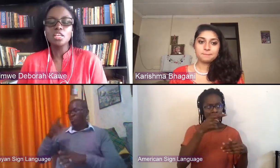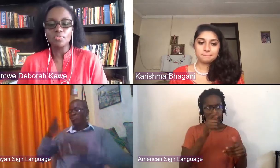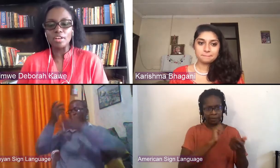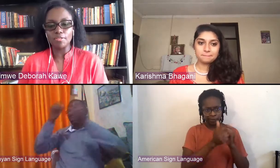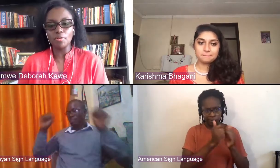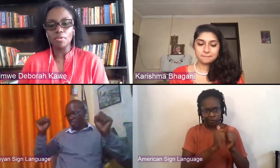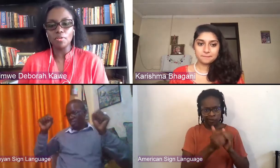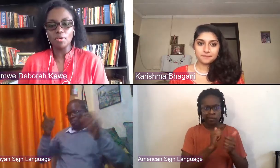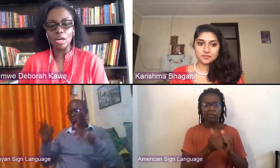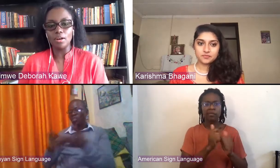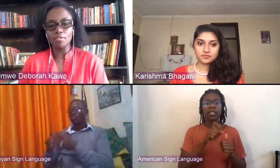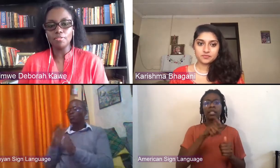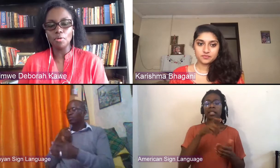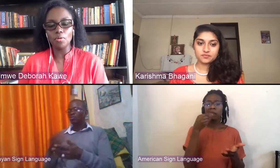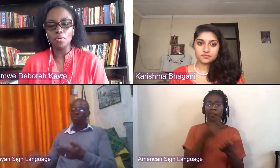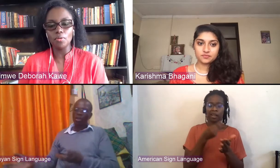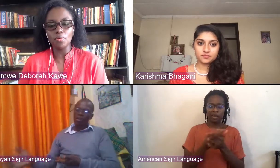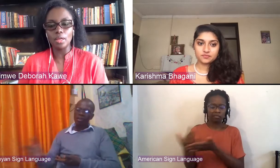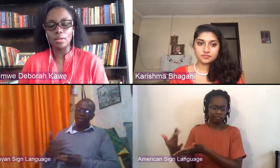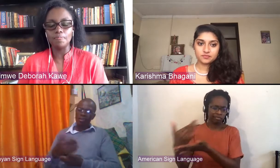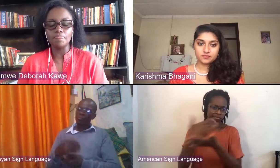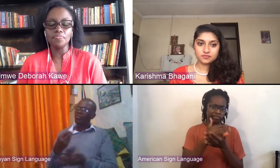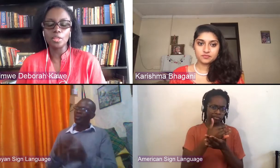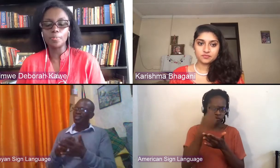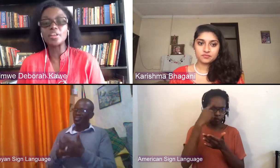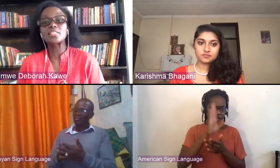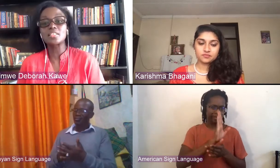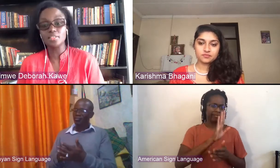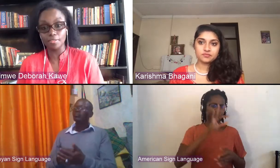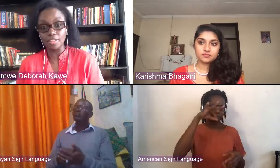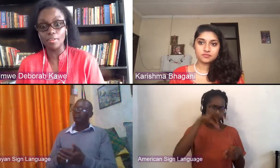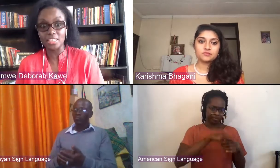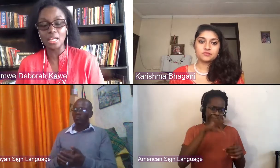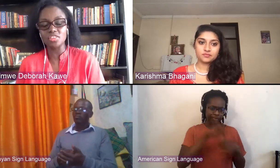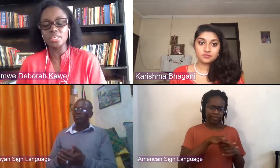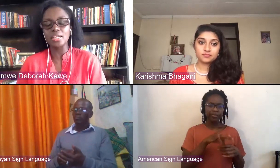to run for presidency of his country.